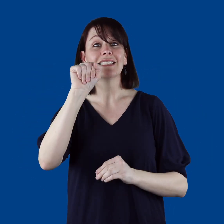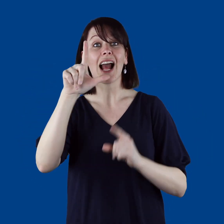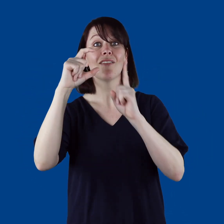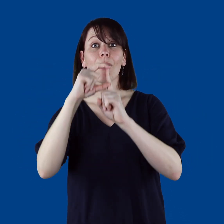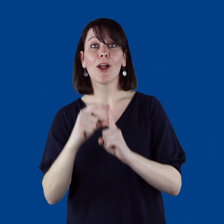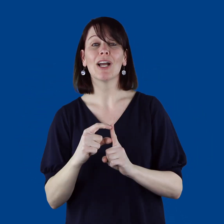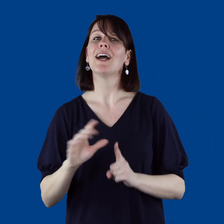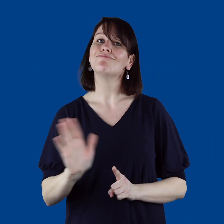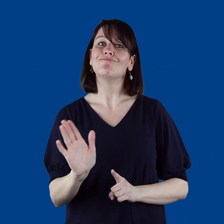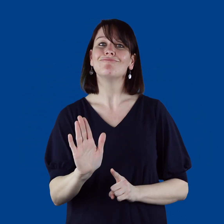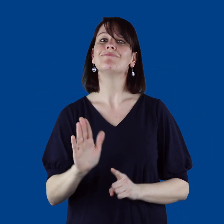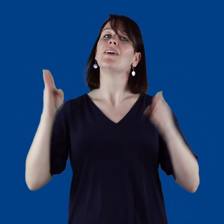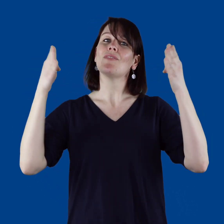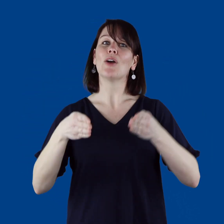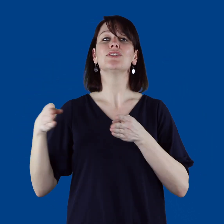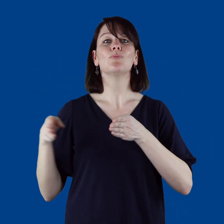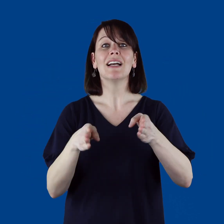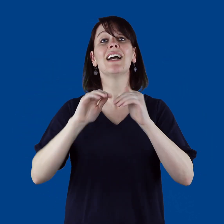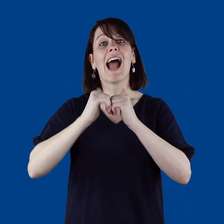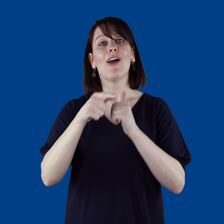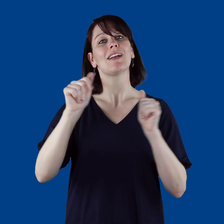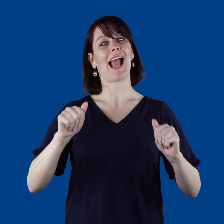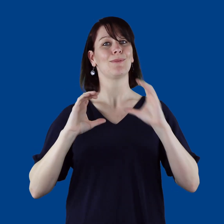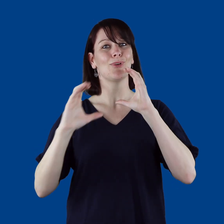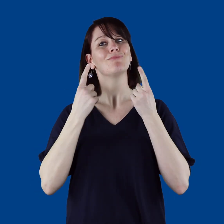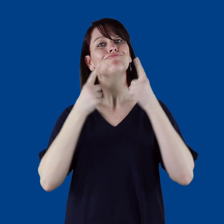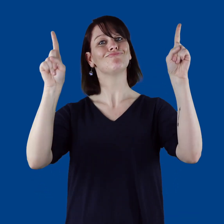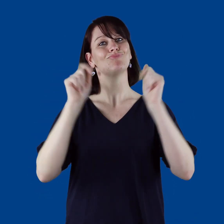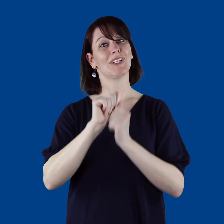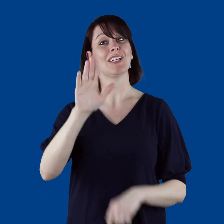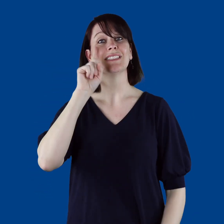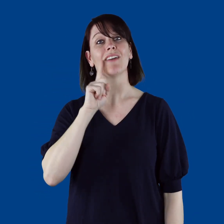The purpose of this video is not to teach ASL vocabulary but instead focuses on strategies